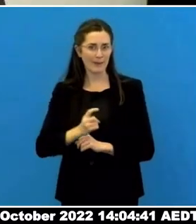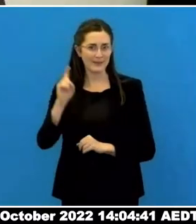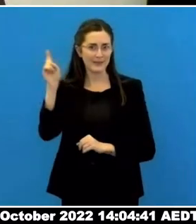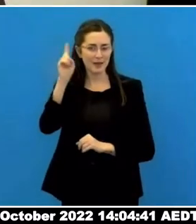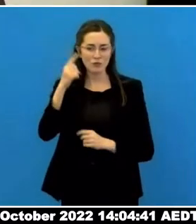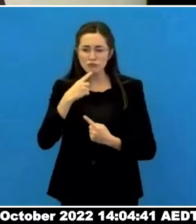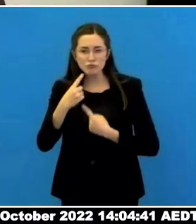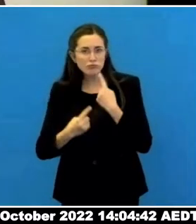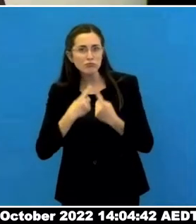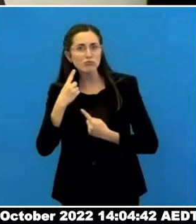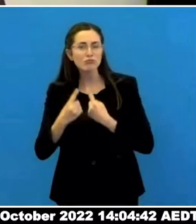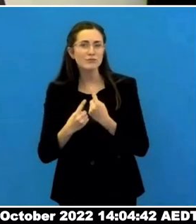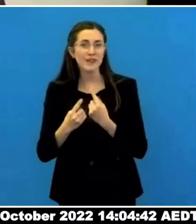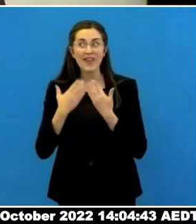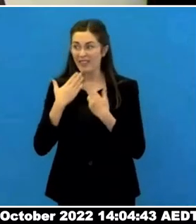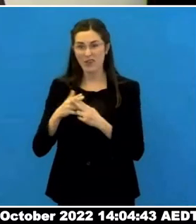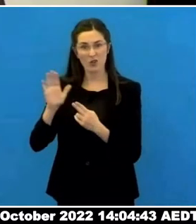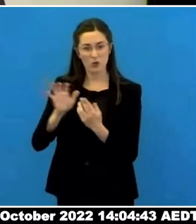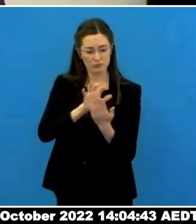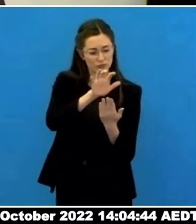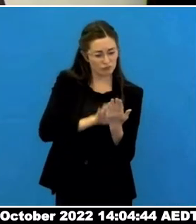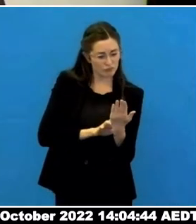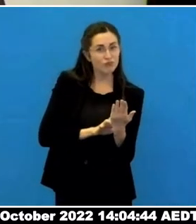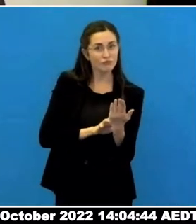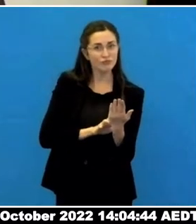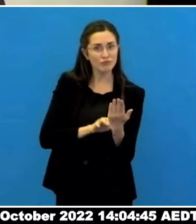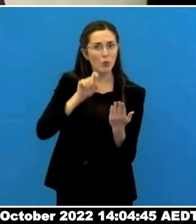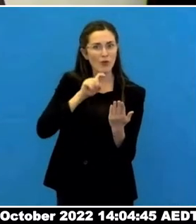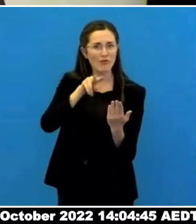and thank you for your statement which Ms Eastman will read,